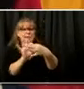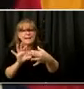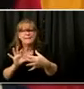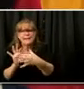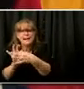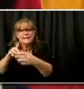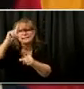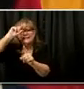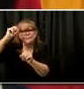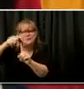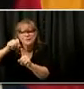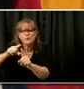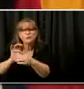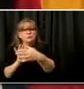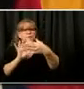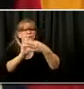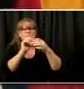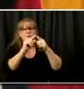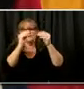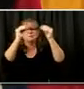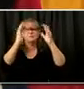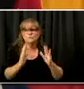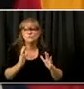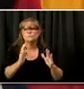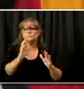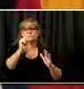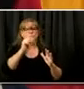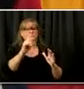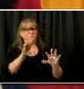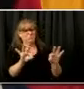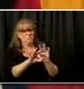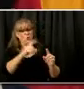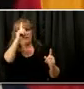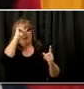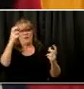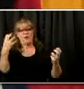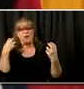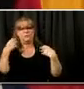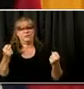health and well-being as i'm sure the doctor will speak to as one example in our district thanks